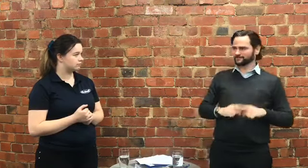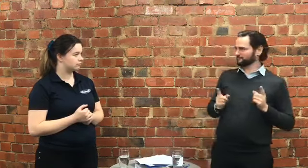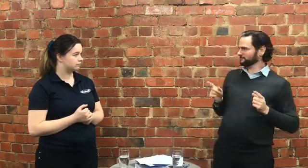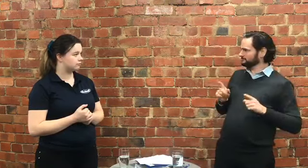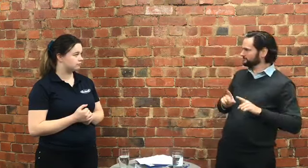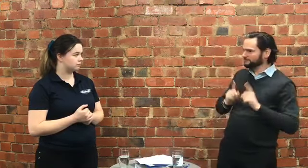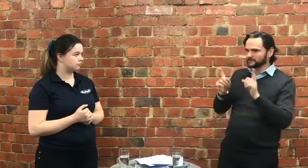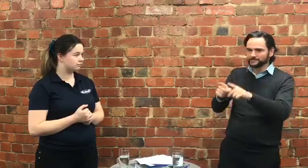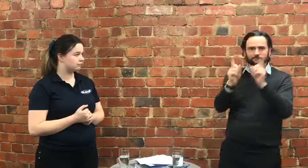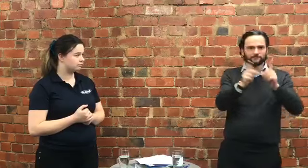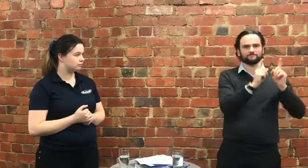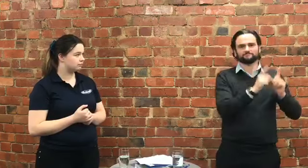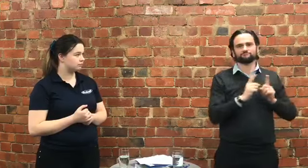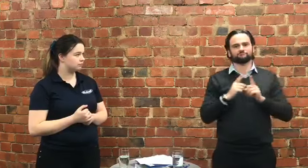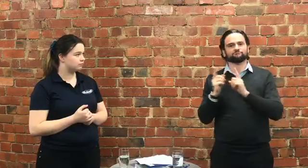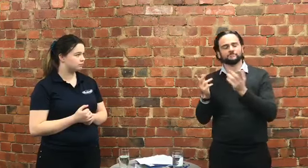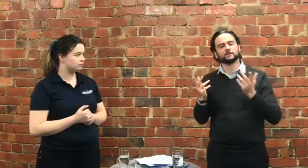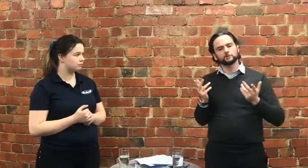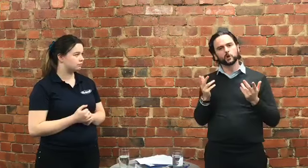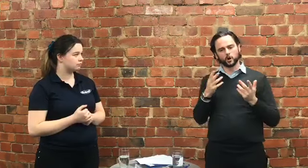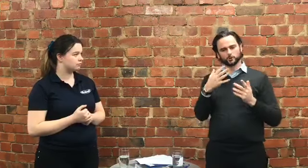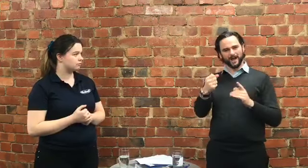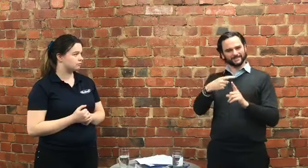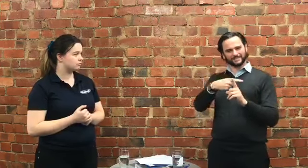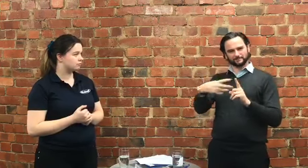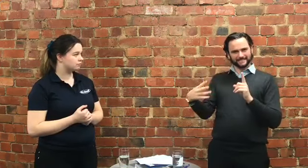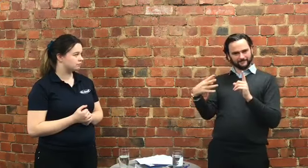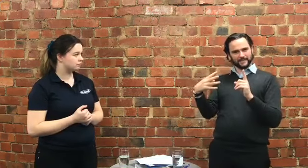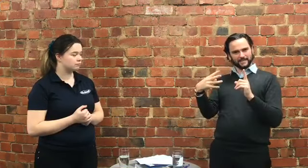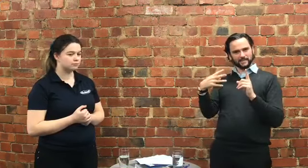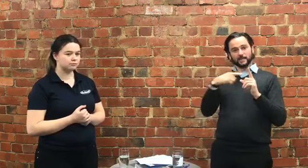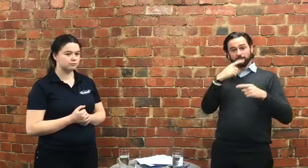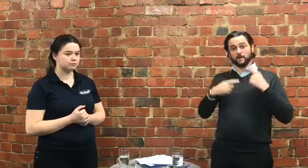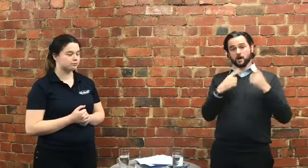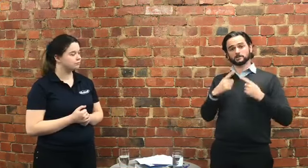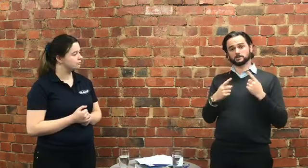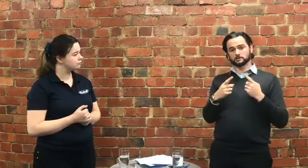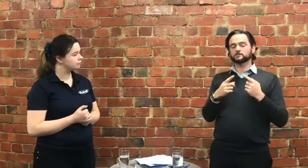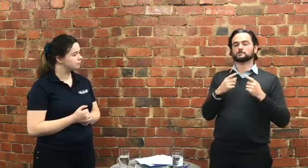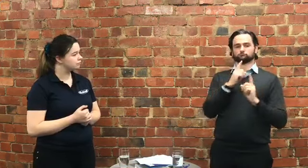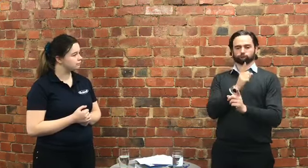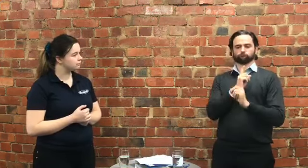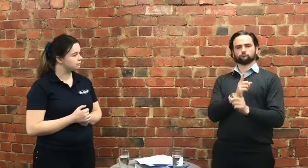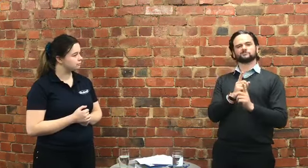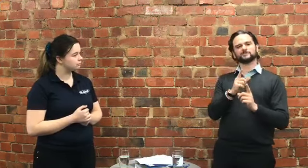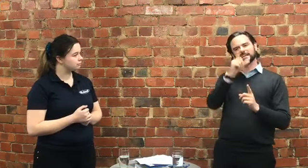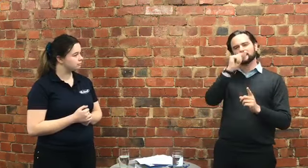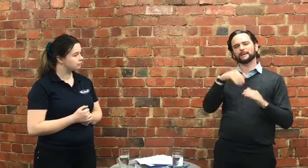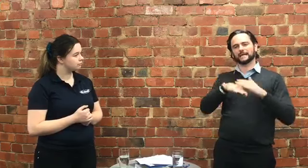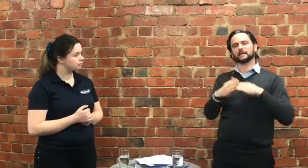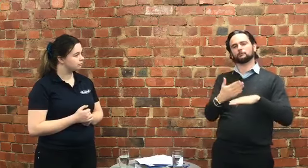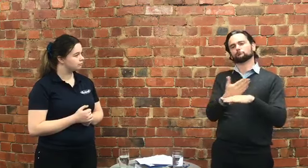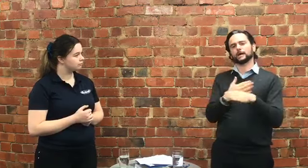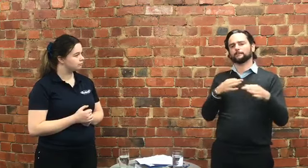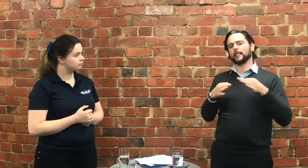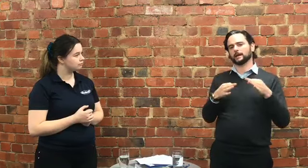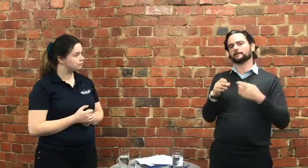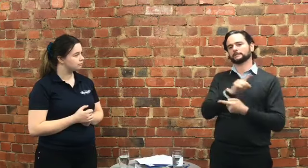So everyone's situation is different and, specifically, to your situation you need the advice,